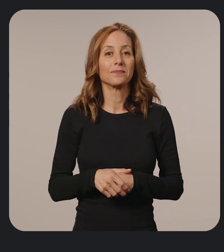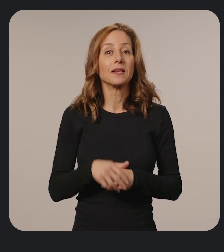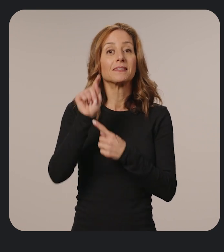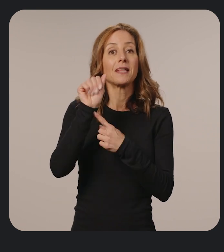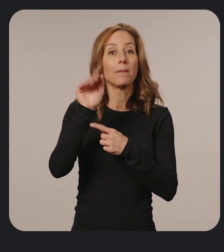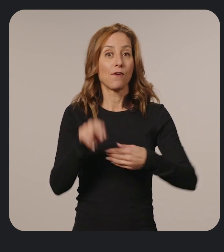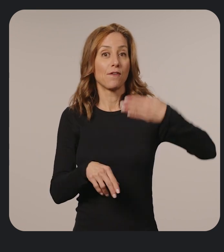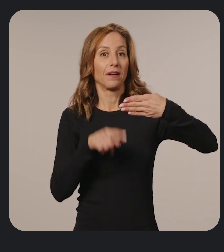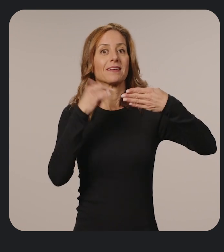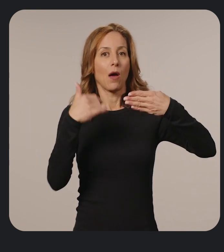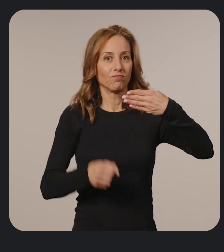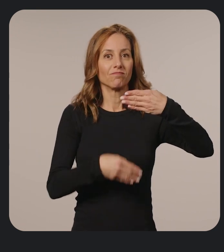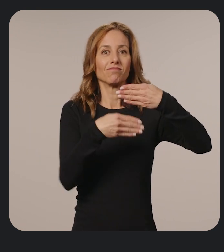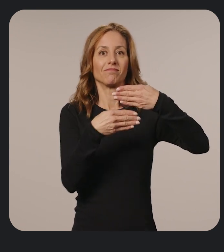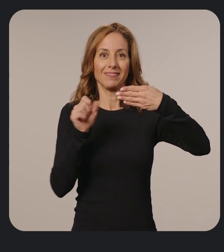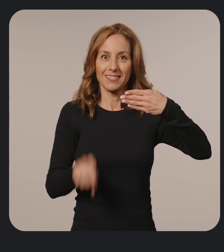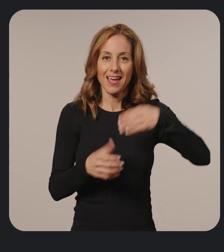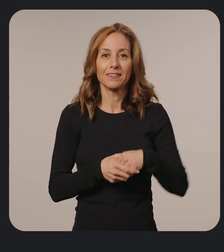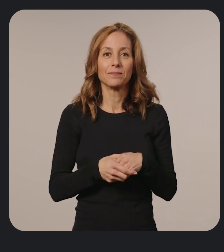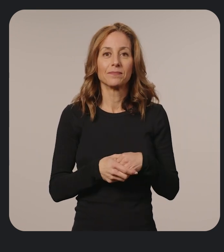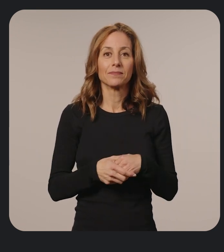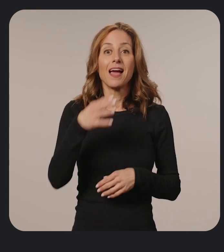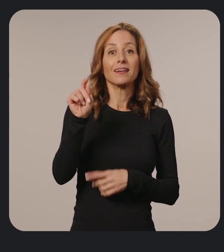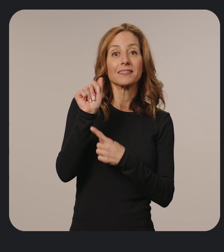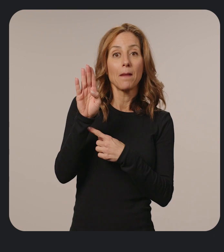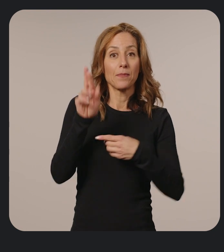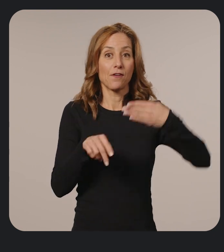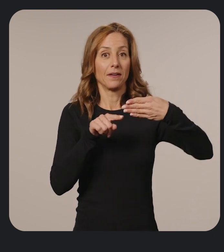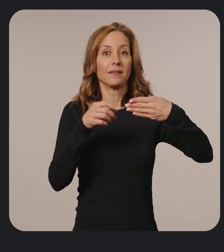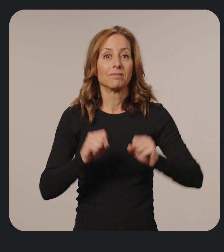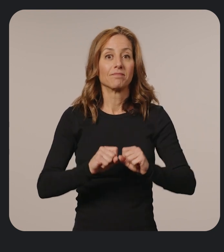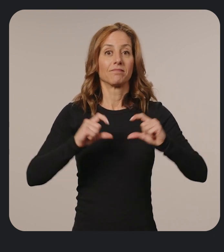The Tab Bar now supports secondary tabs, and the Tab Bar and Snackbar widgets